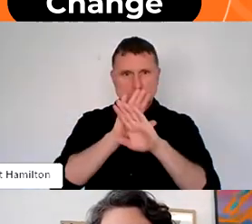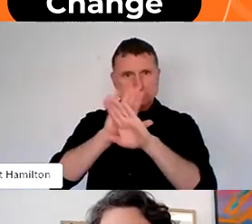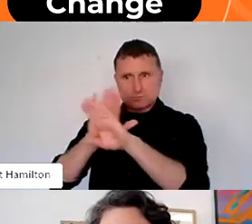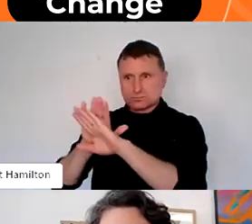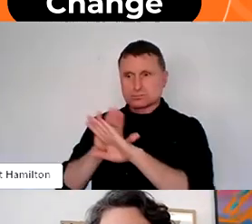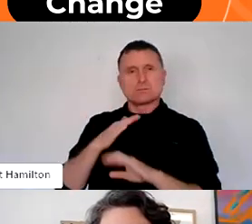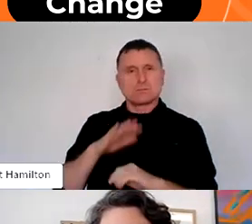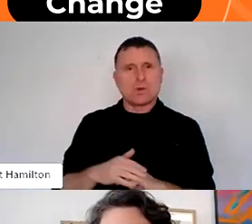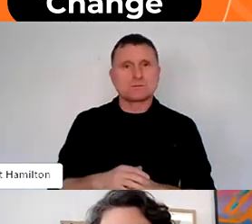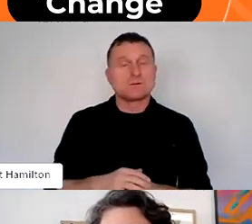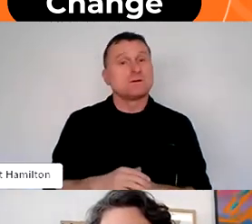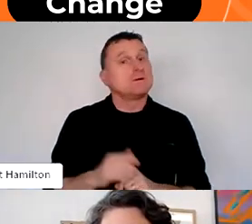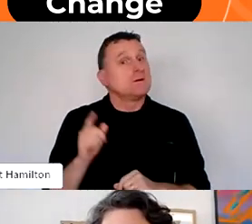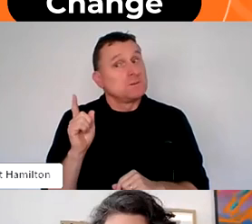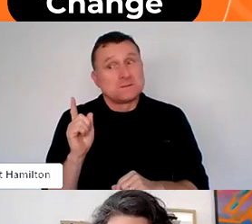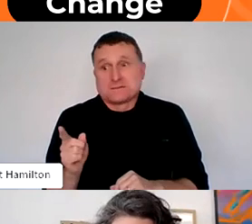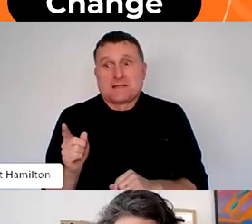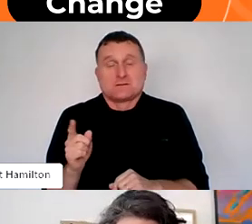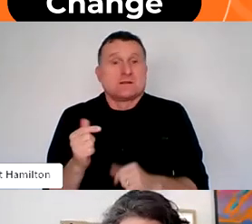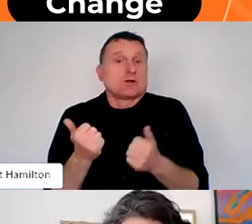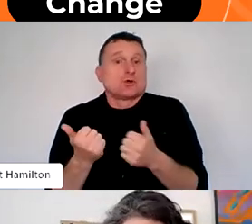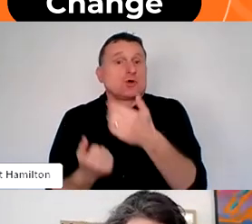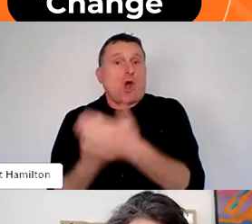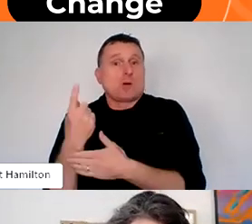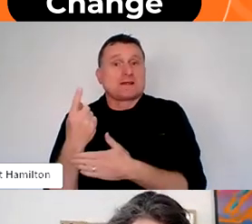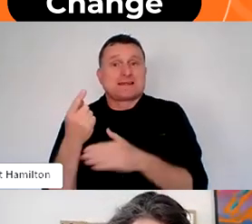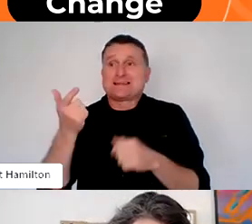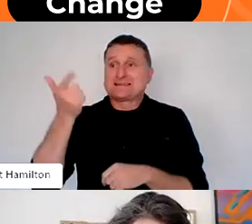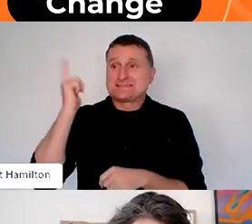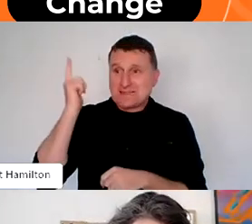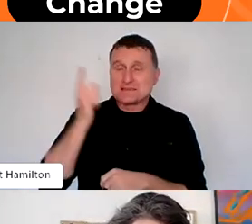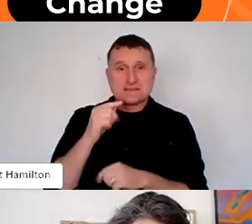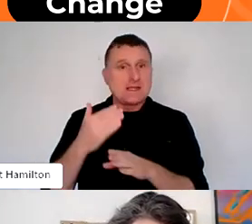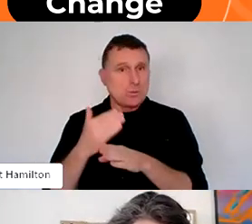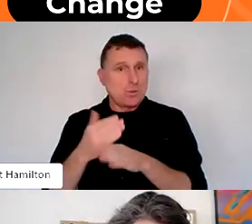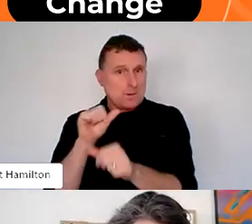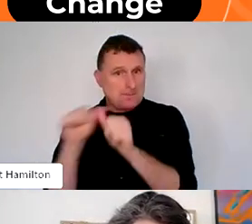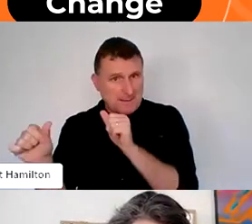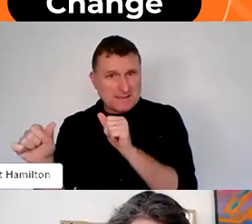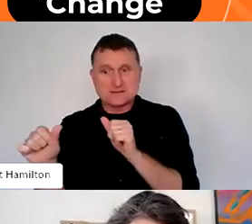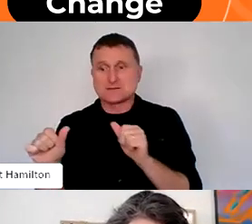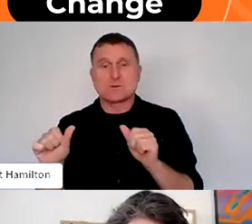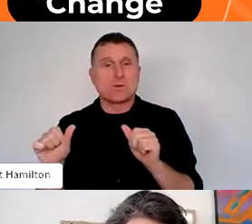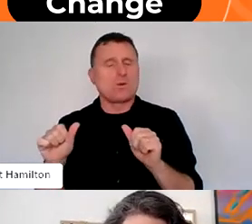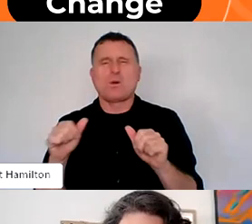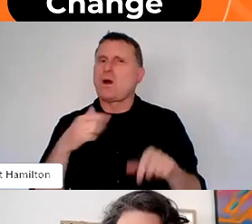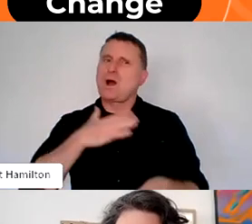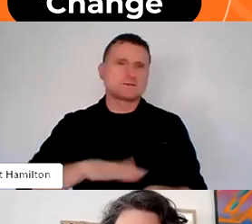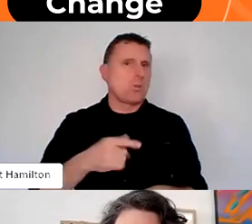for teachers all to be able to give their best and make the most of what they can. And I would hate to go back to single cell classrooms